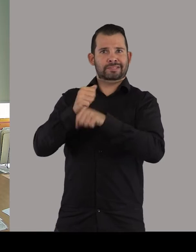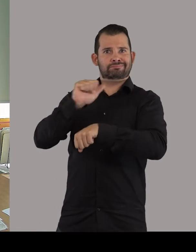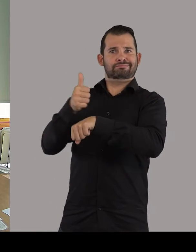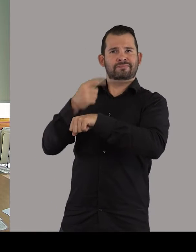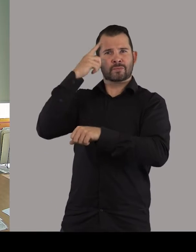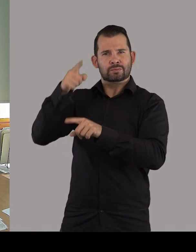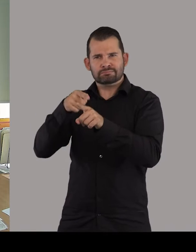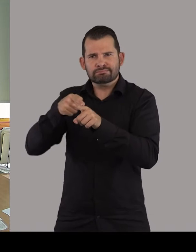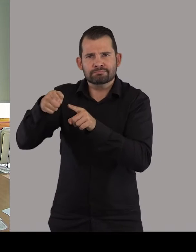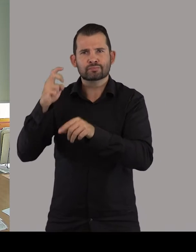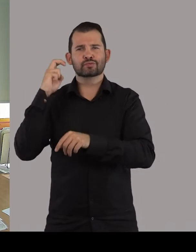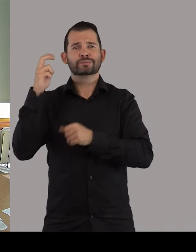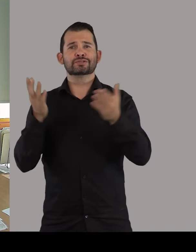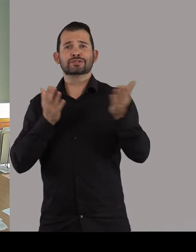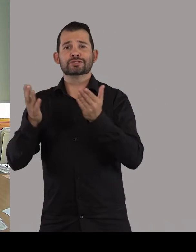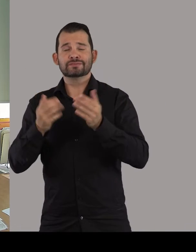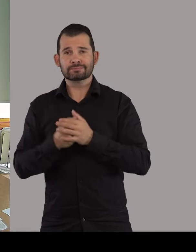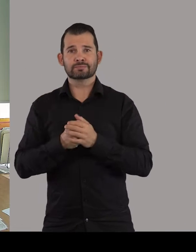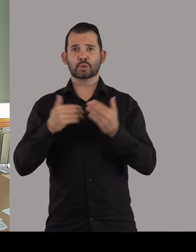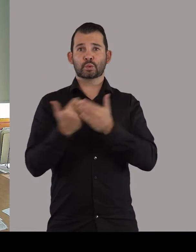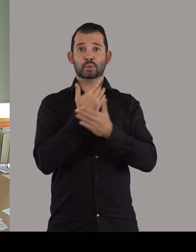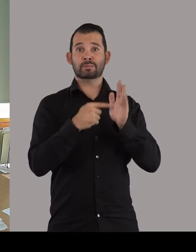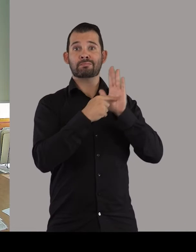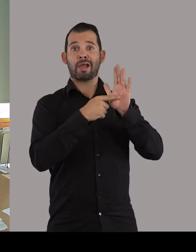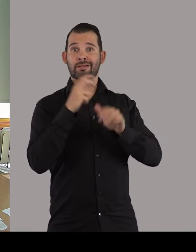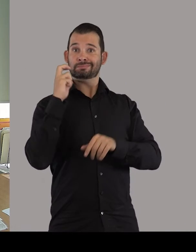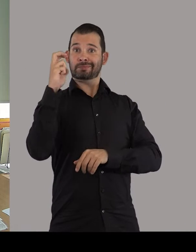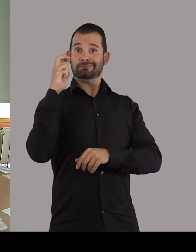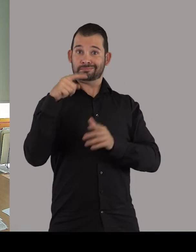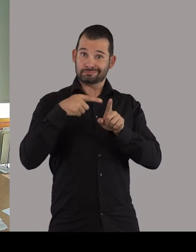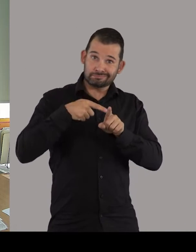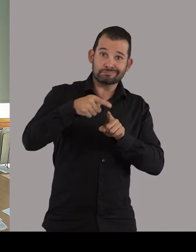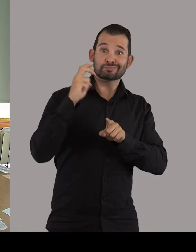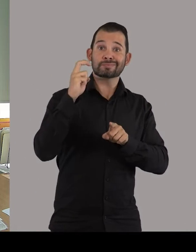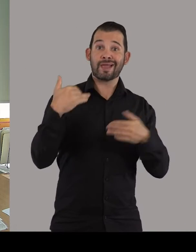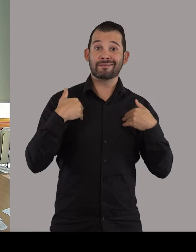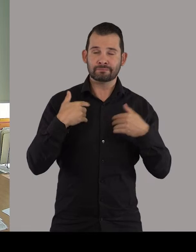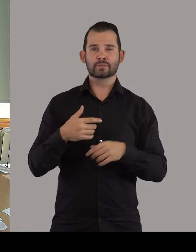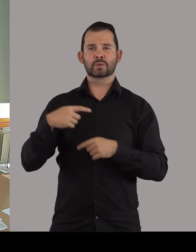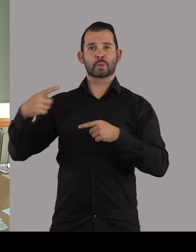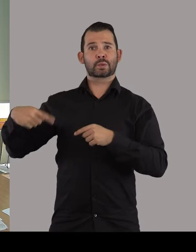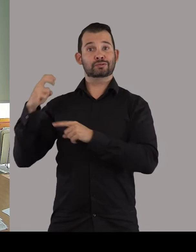transportation services, the new models of specialized transportation, the Wheel-Trans application